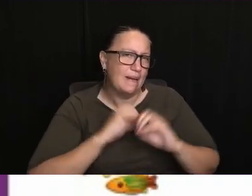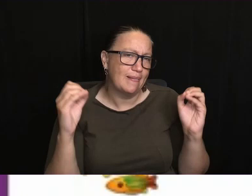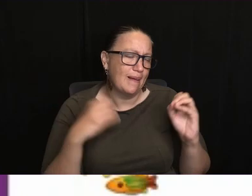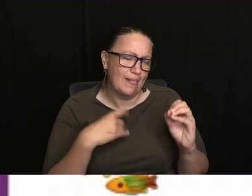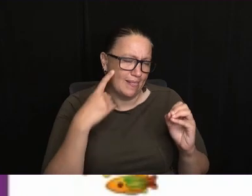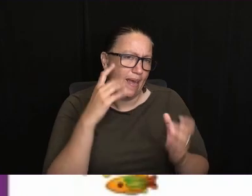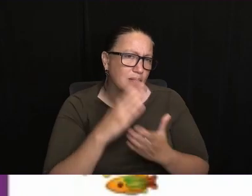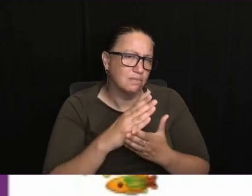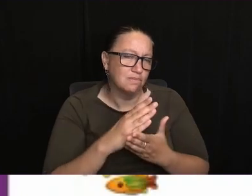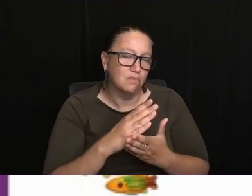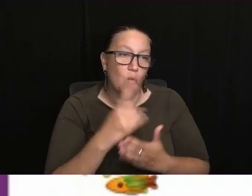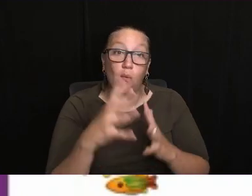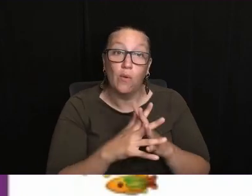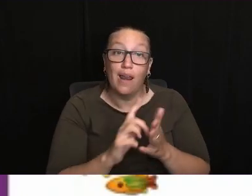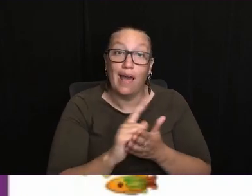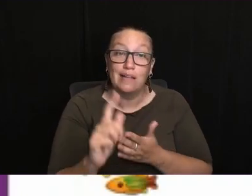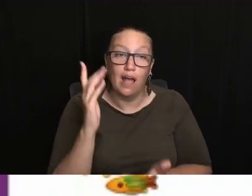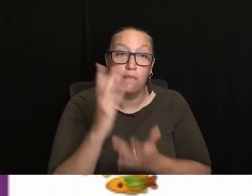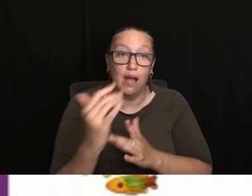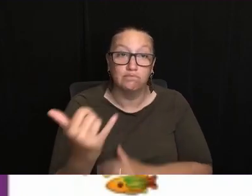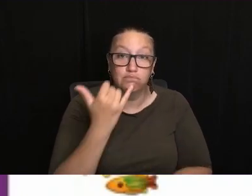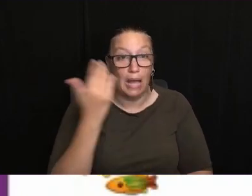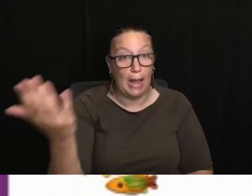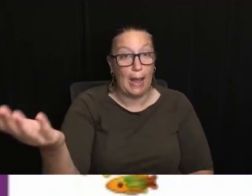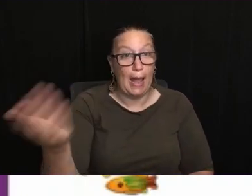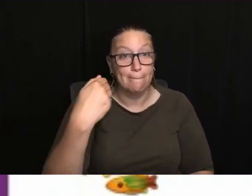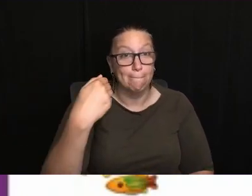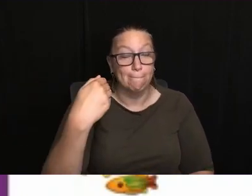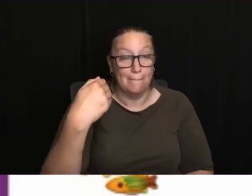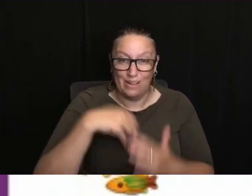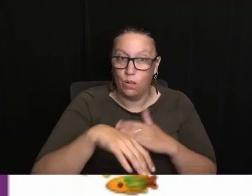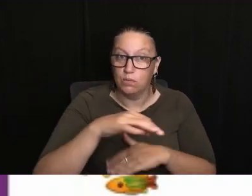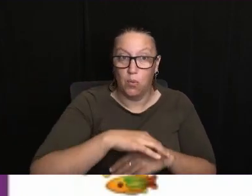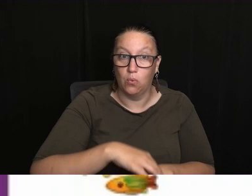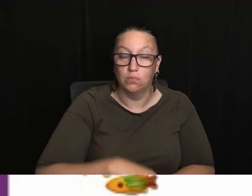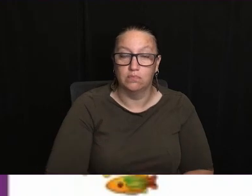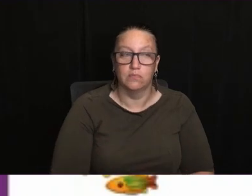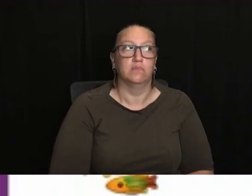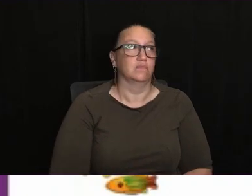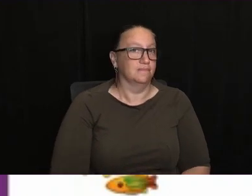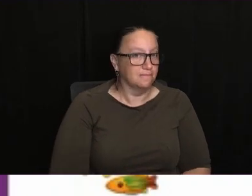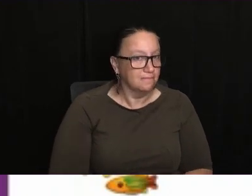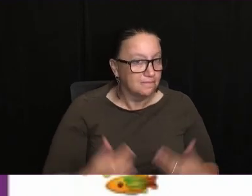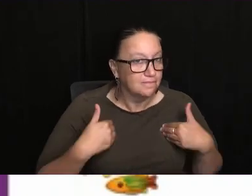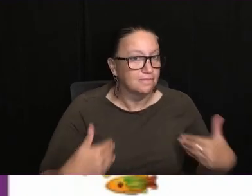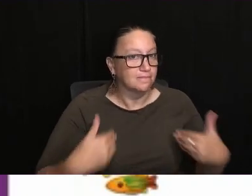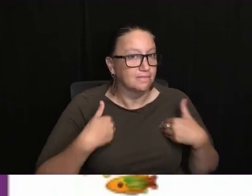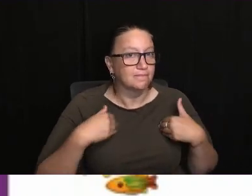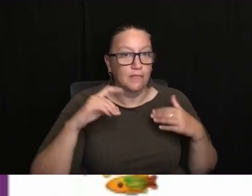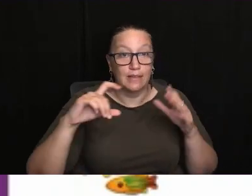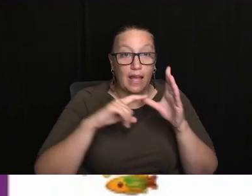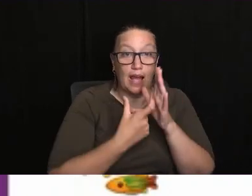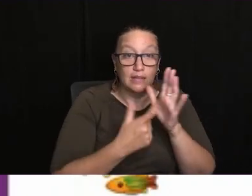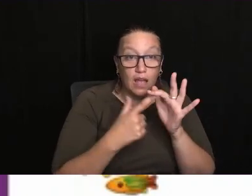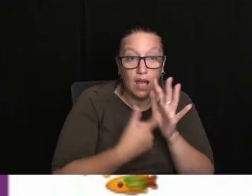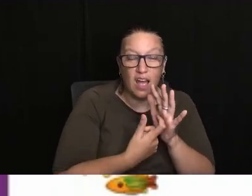the phone call saying you guys need a to come in. So Carter, David and I went into Westmead Children's